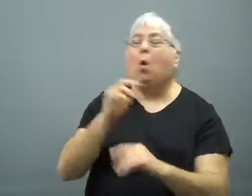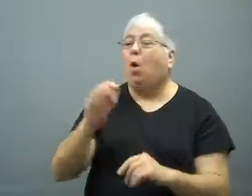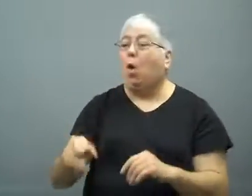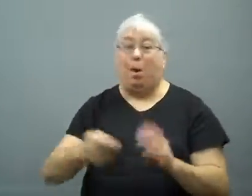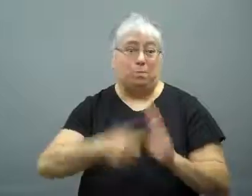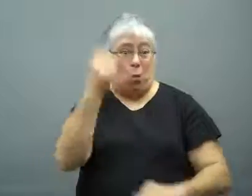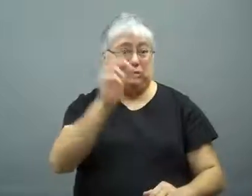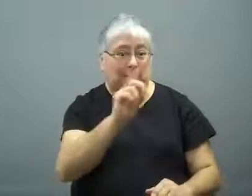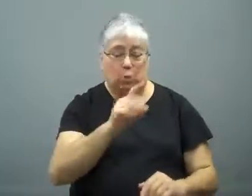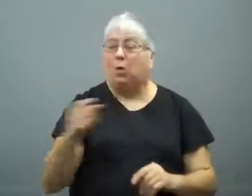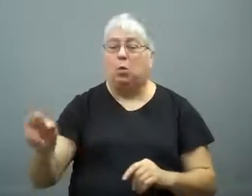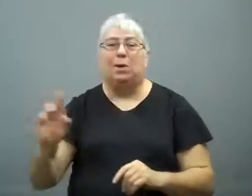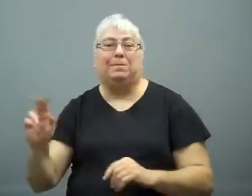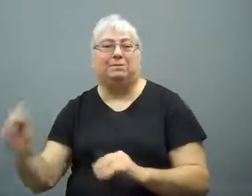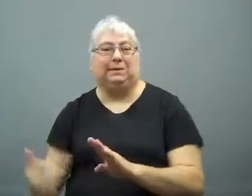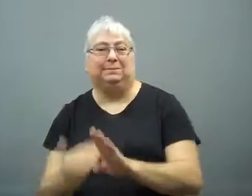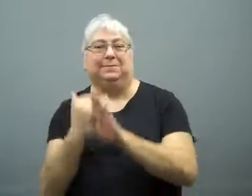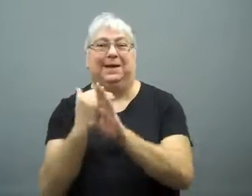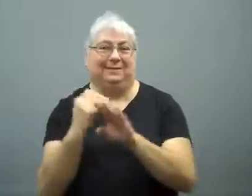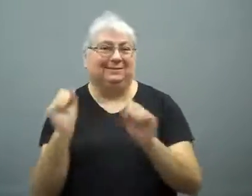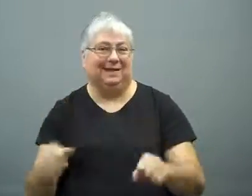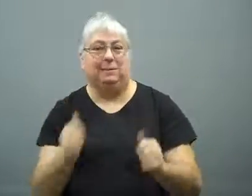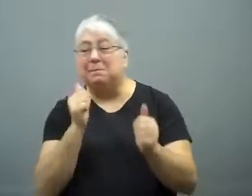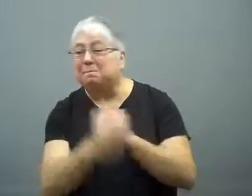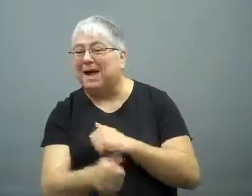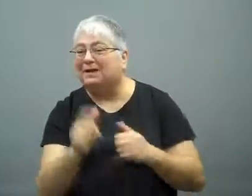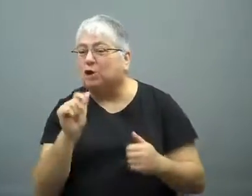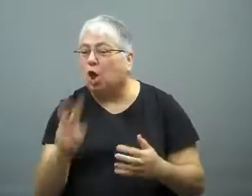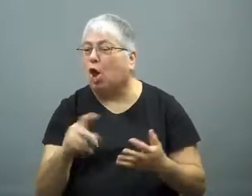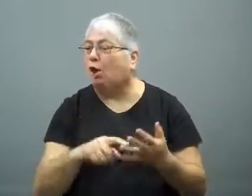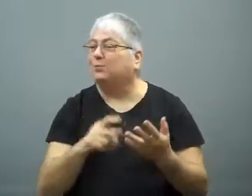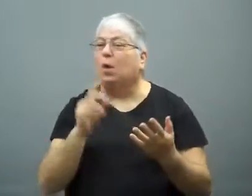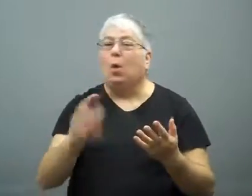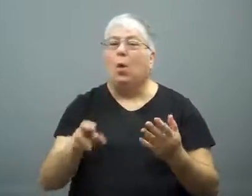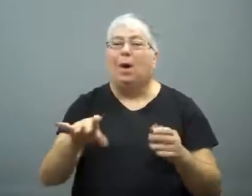The reverse is true if the Senate is majority Democratic.